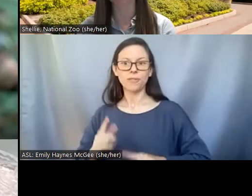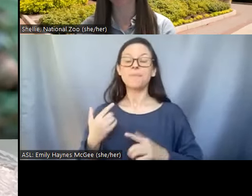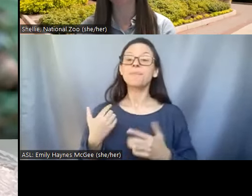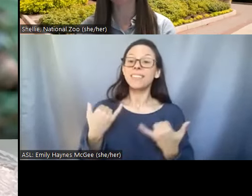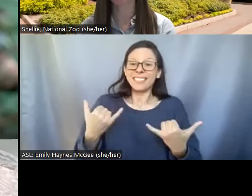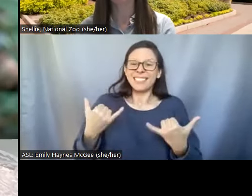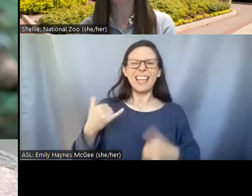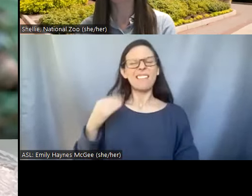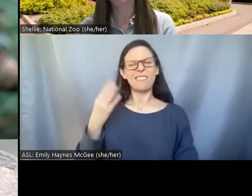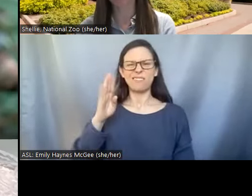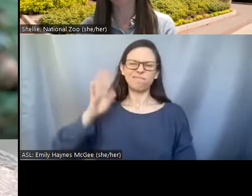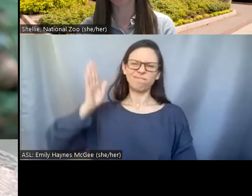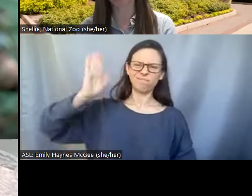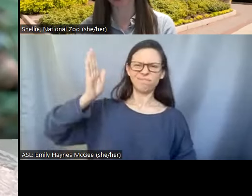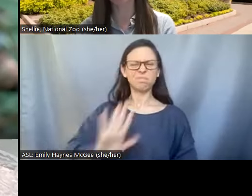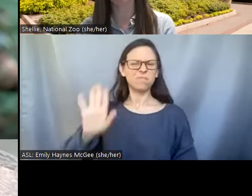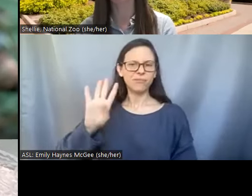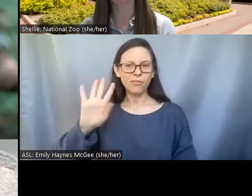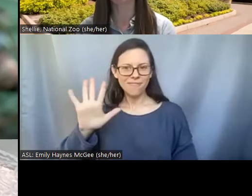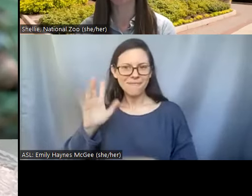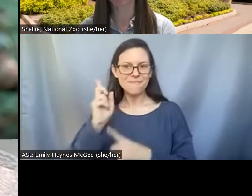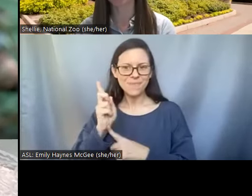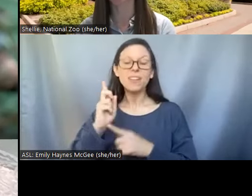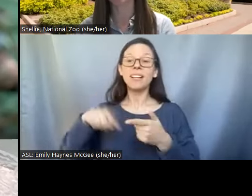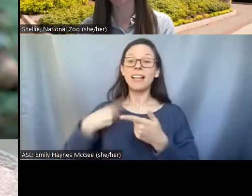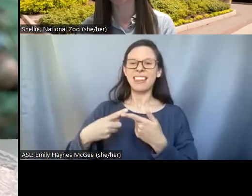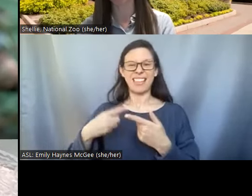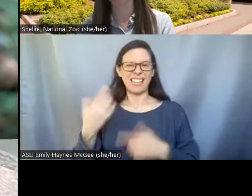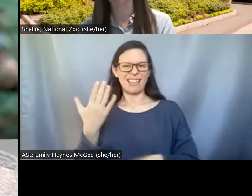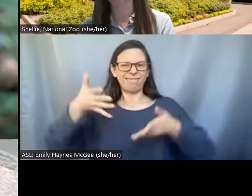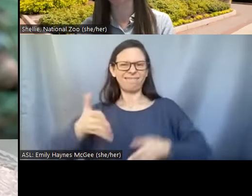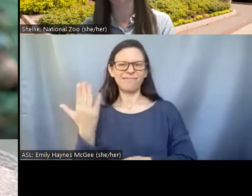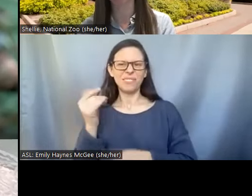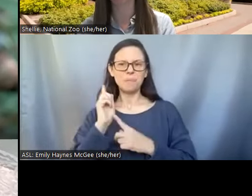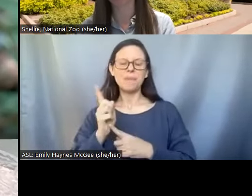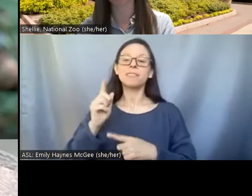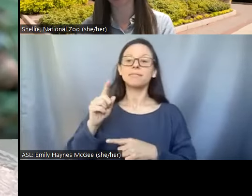at the end for a live Q&A. Where we will address as many of your questions as time will allow.